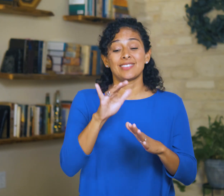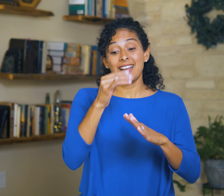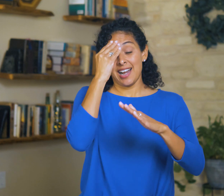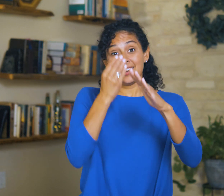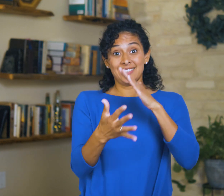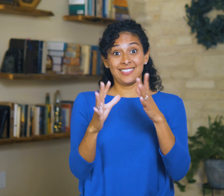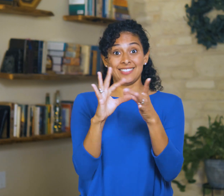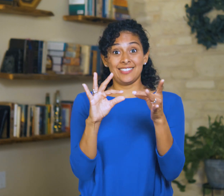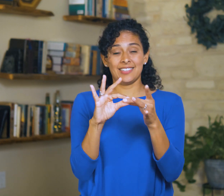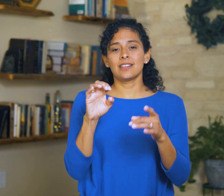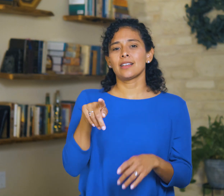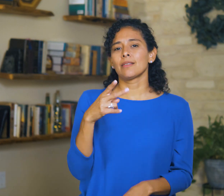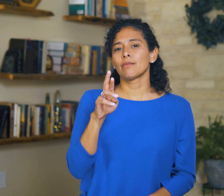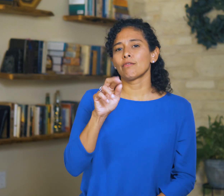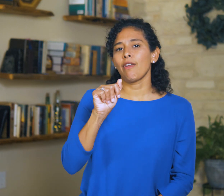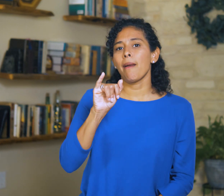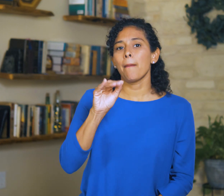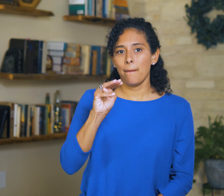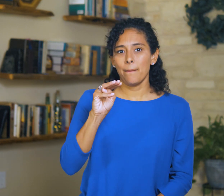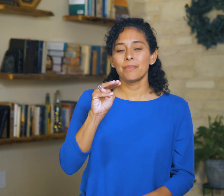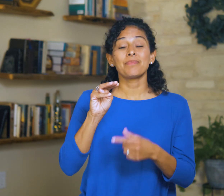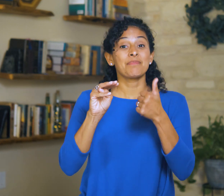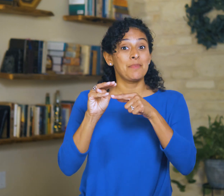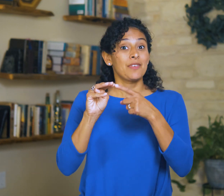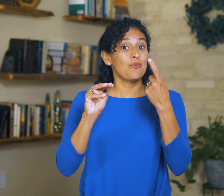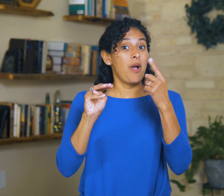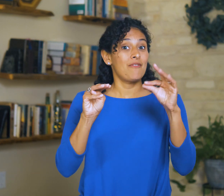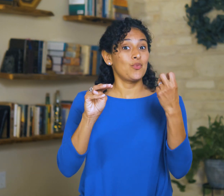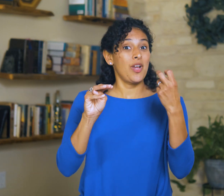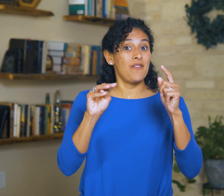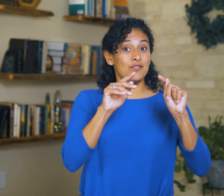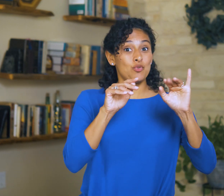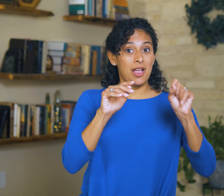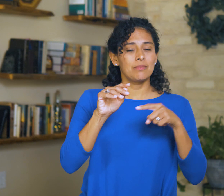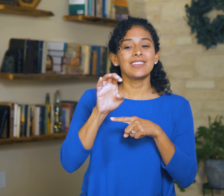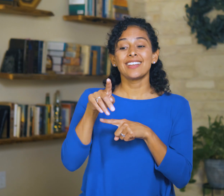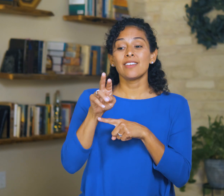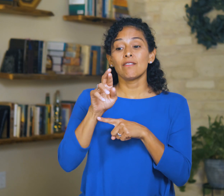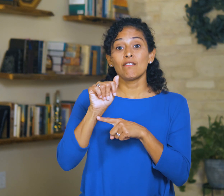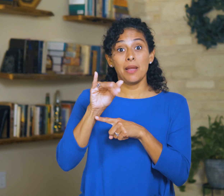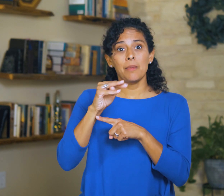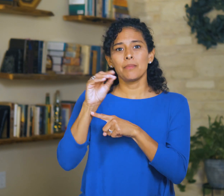In this oracle, Ephraim (one of the 12 tribes)